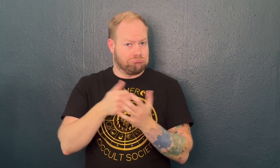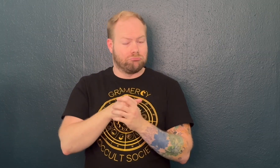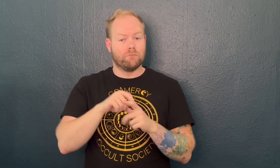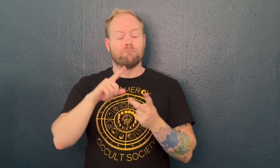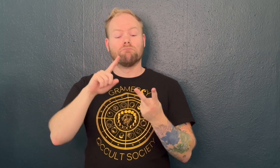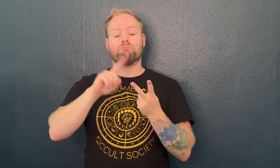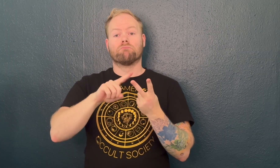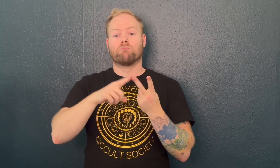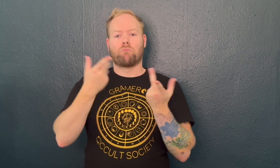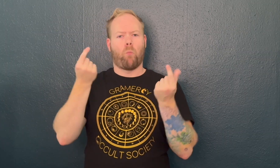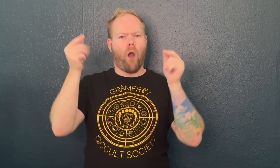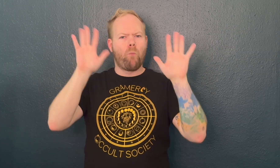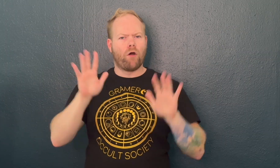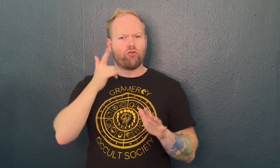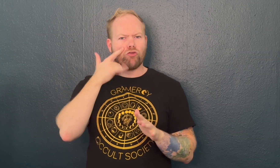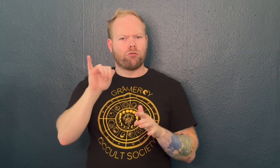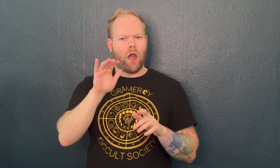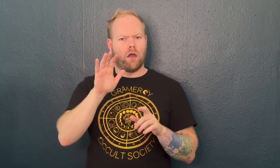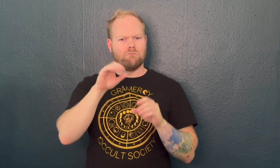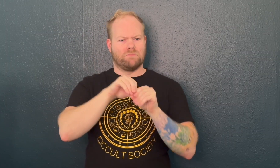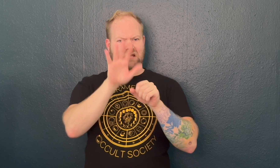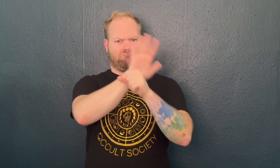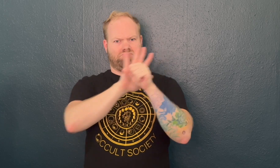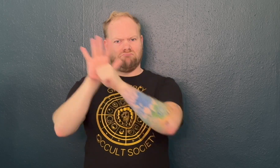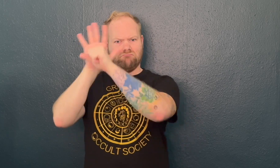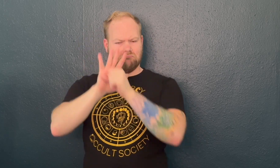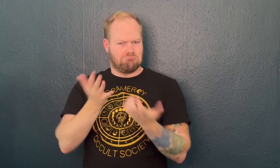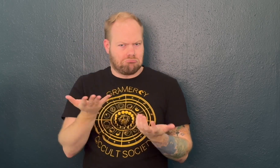What weather is there across the regions?